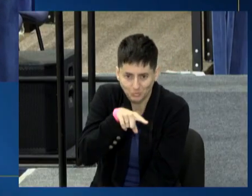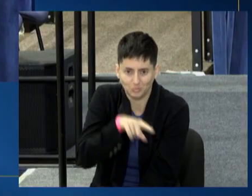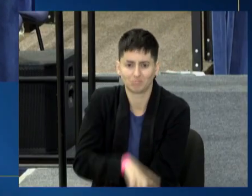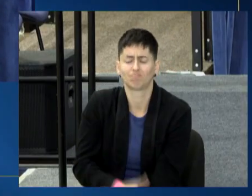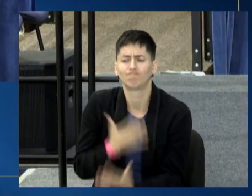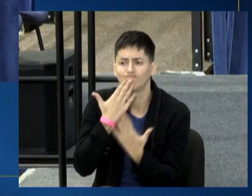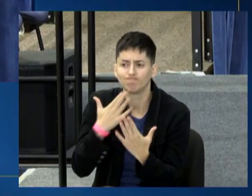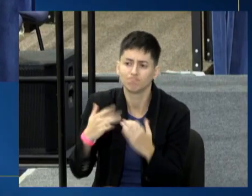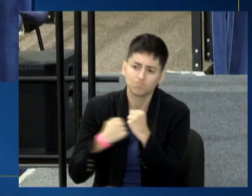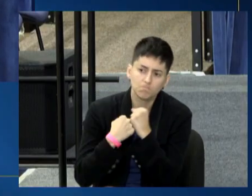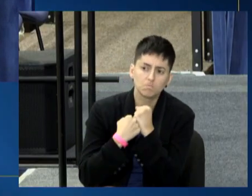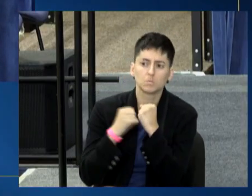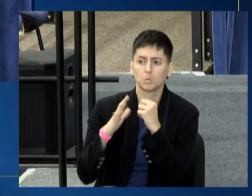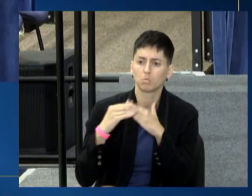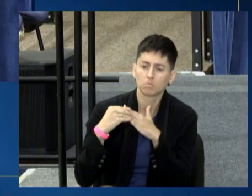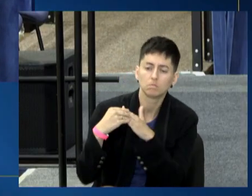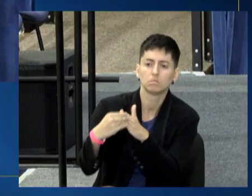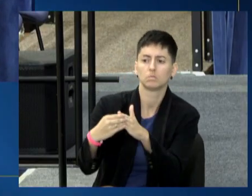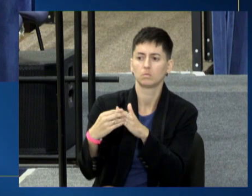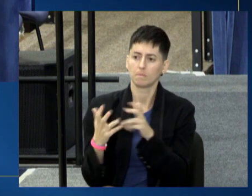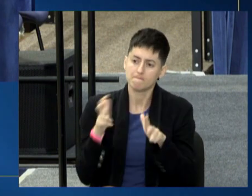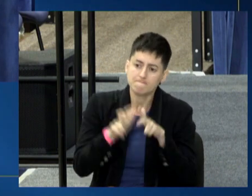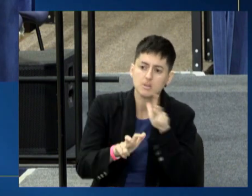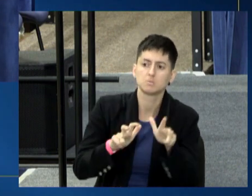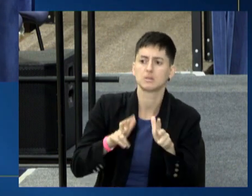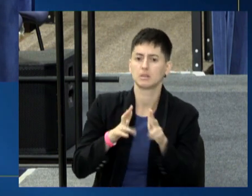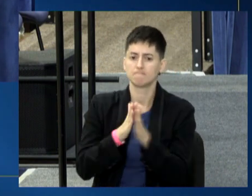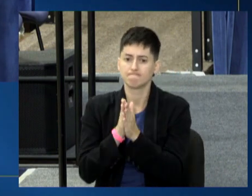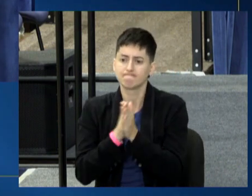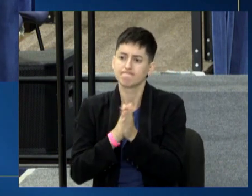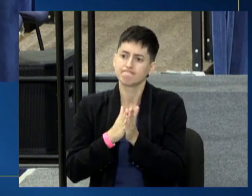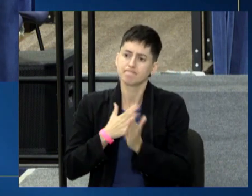your leadership, your investment, and your passion over the last year. And I -- and